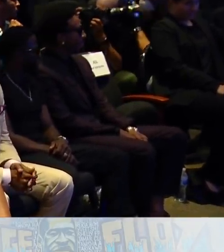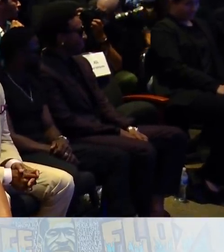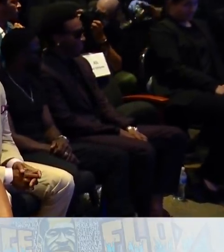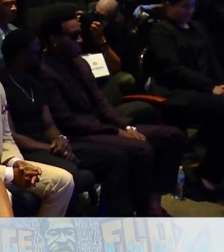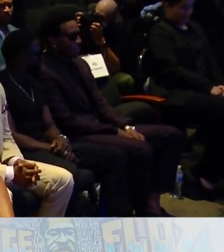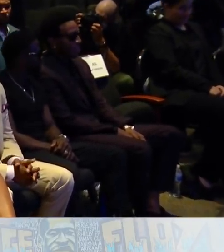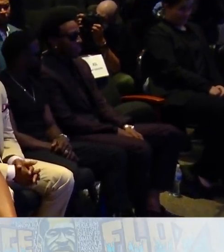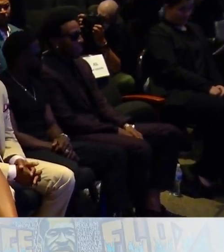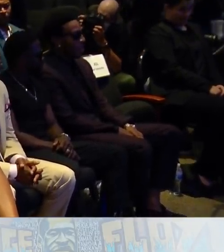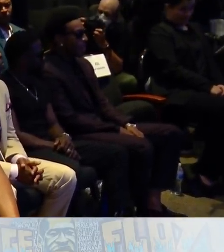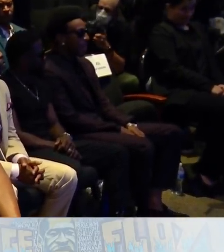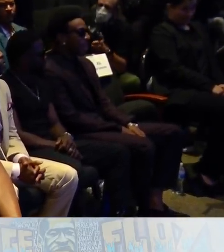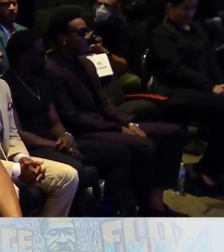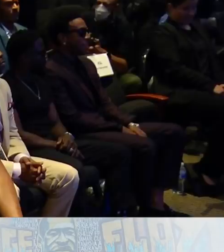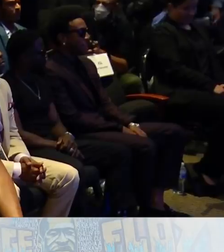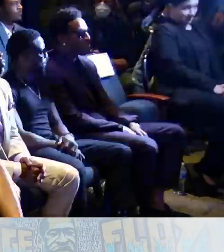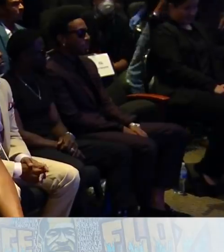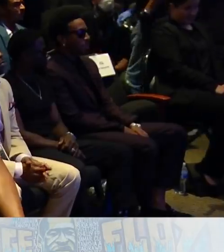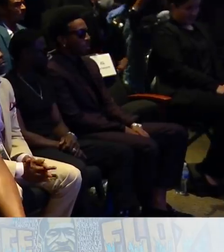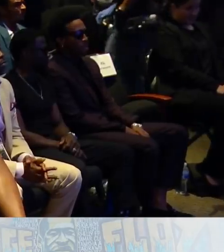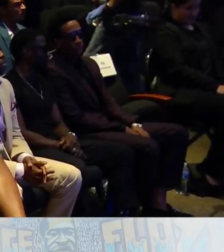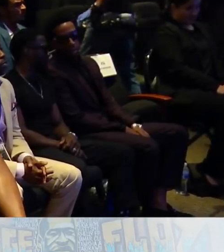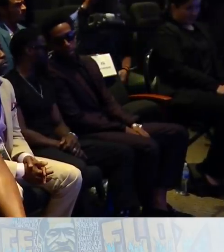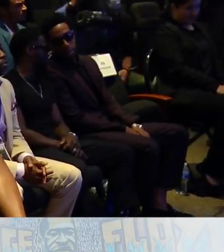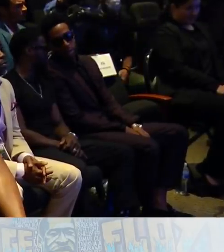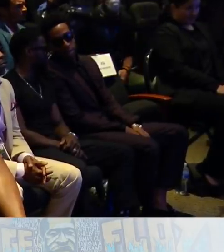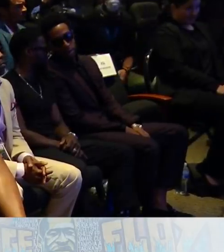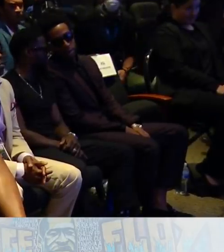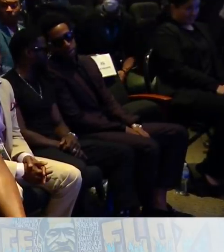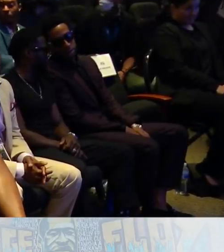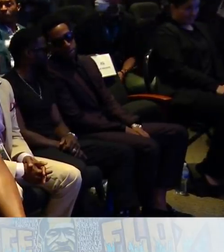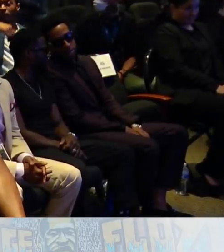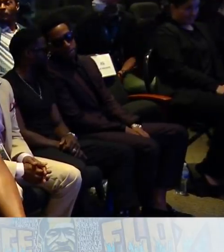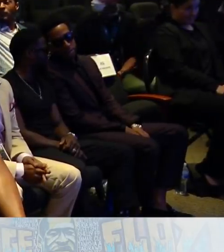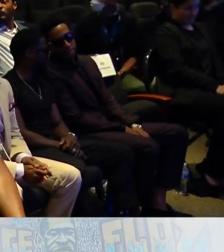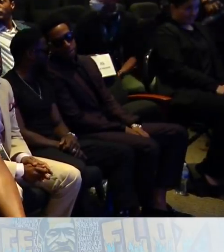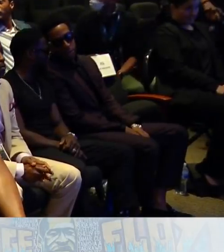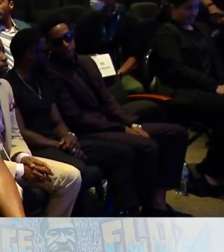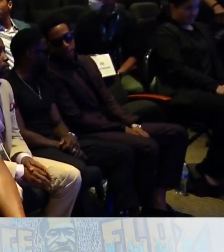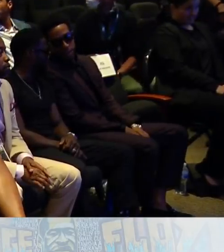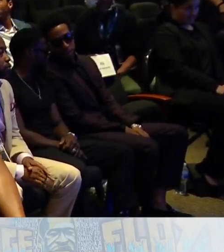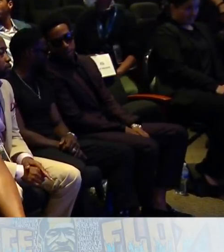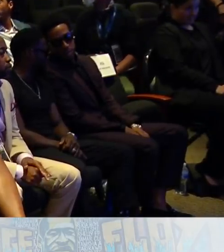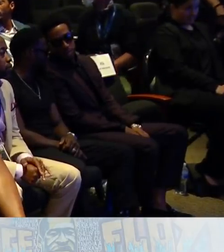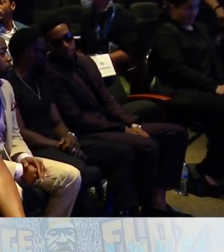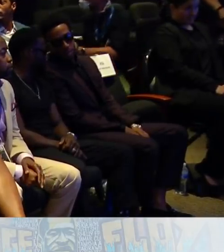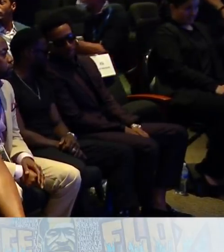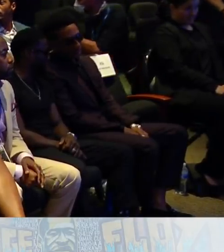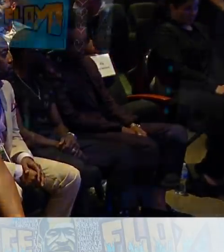THAT'S WHY I'M SAFE I'M SAFE